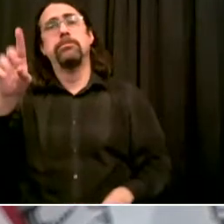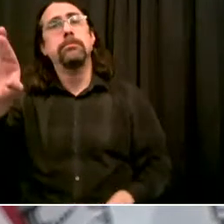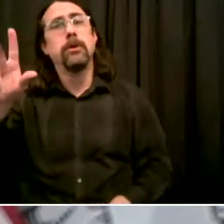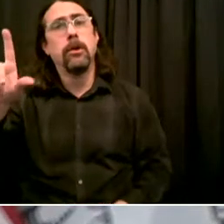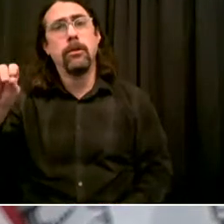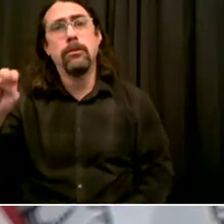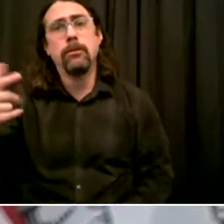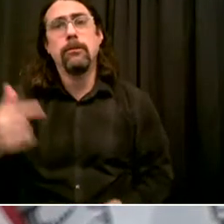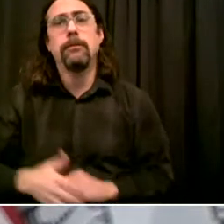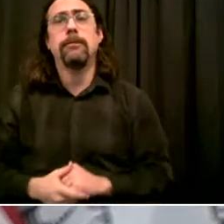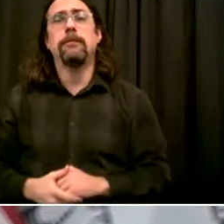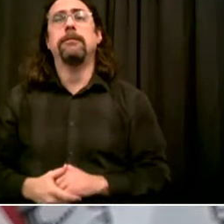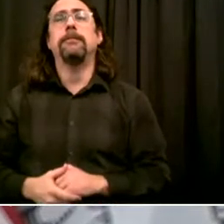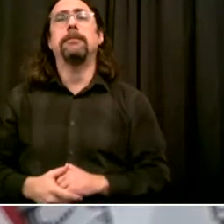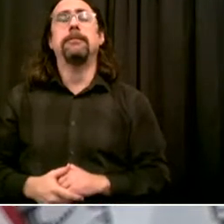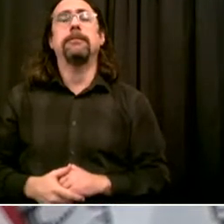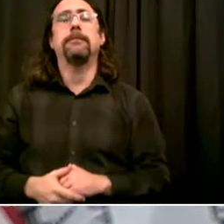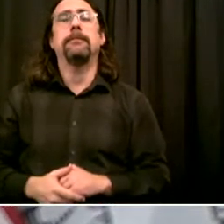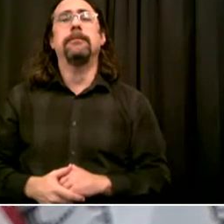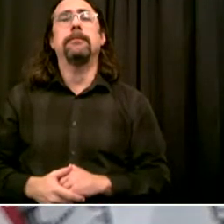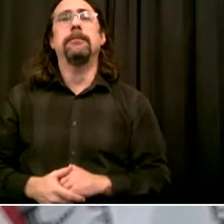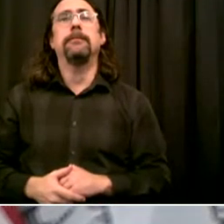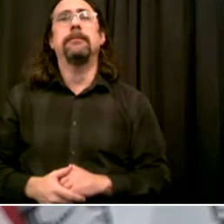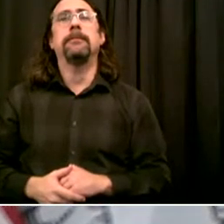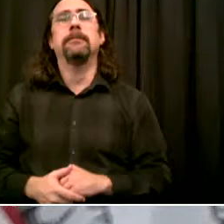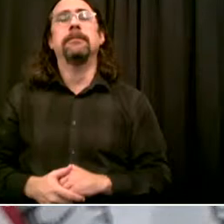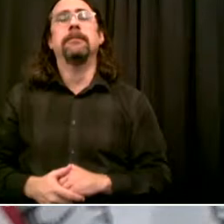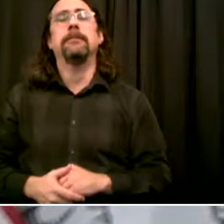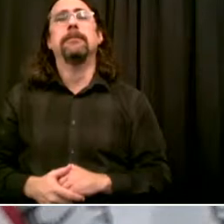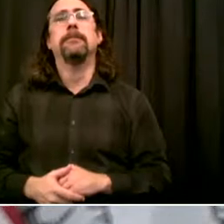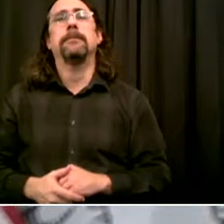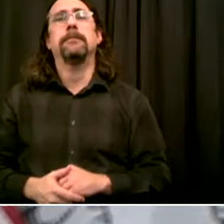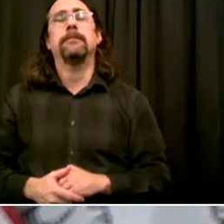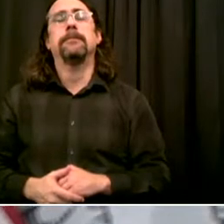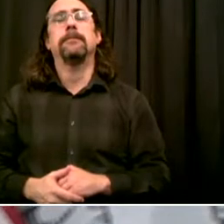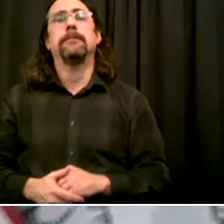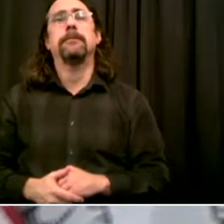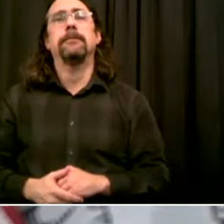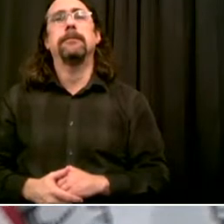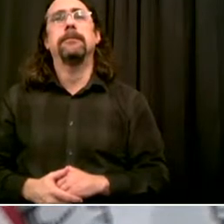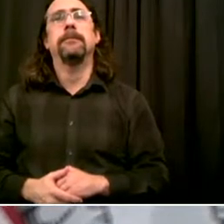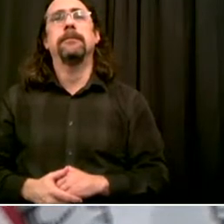WONDERINNIFG H HCOE ULD TELL U ANY MORE ABOUT HOW MANY PEOPLE